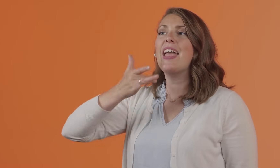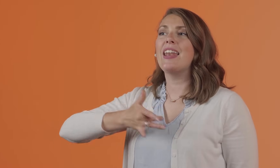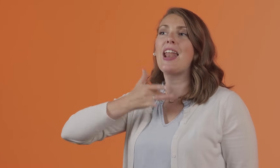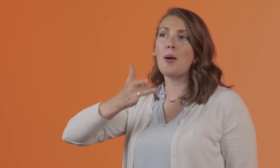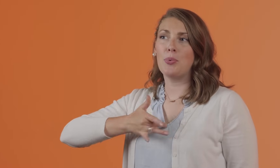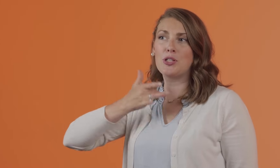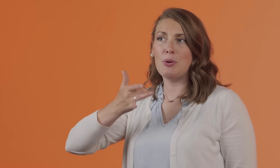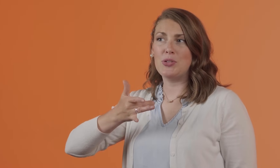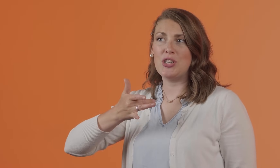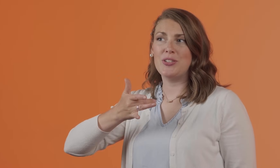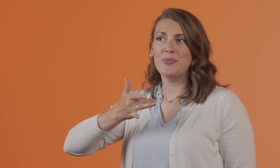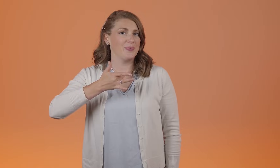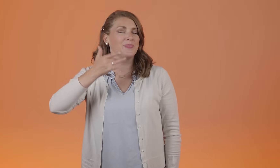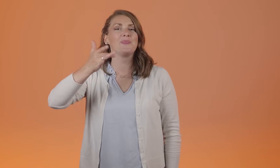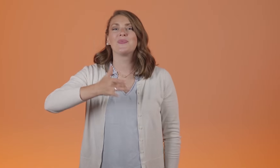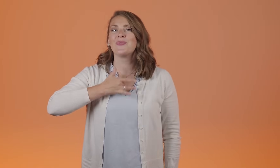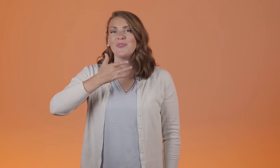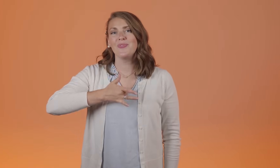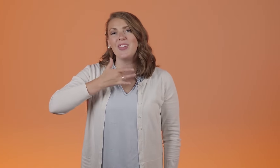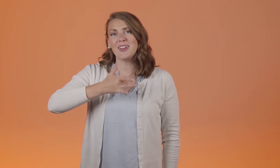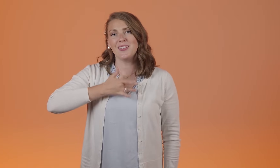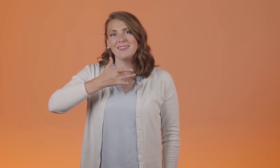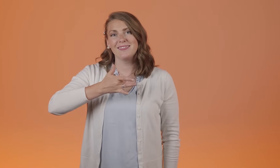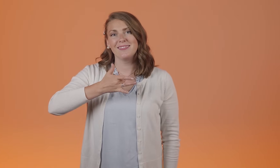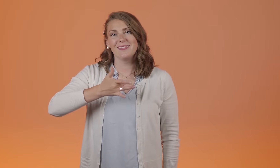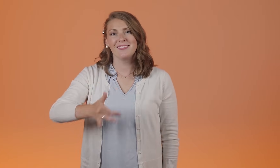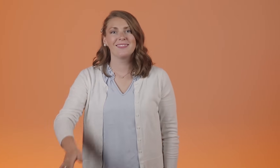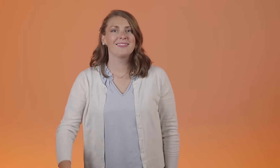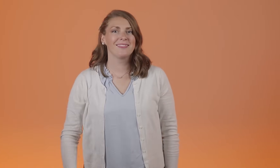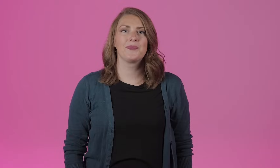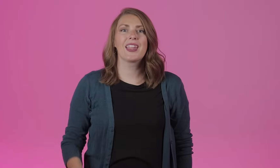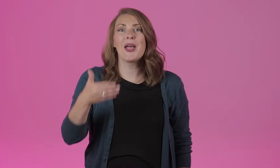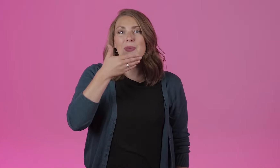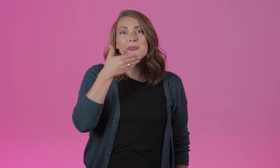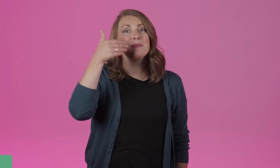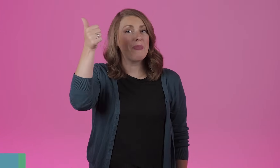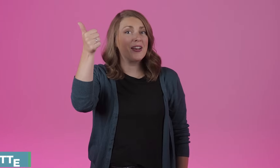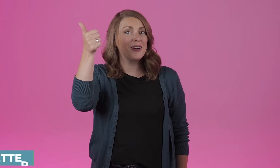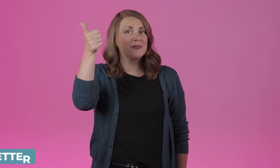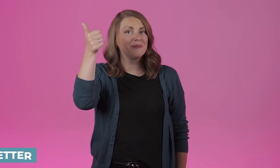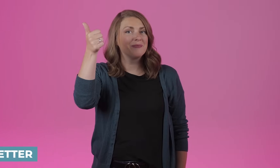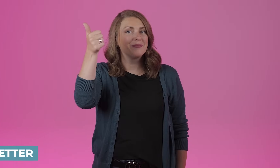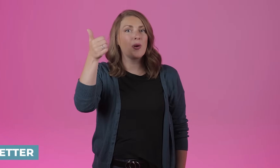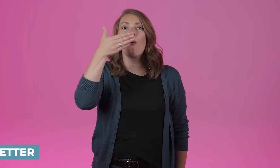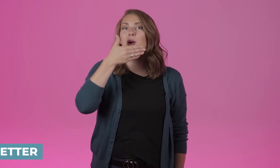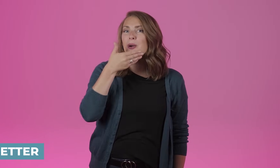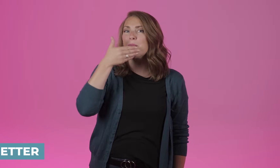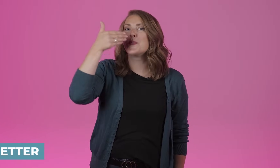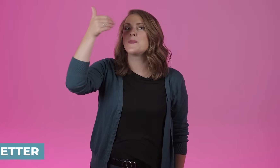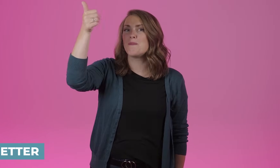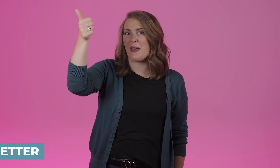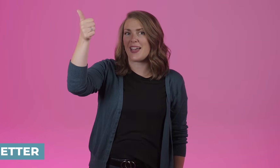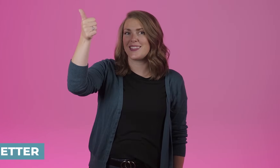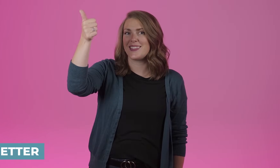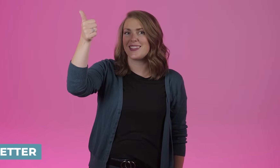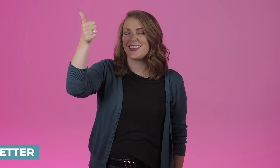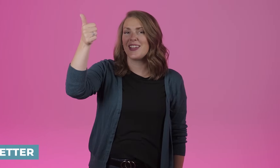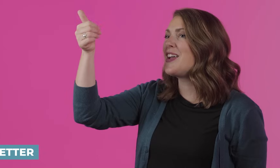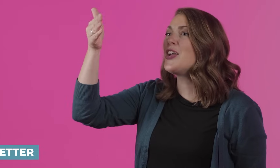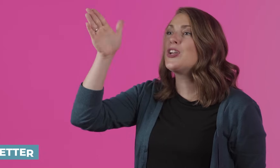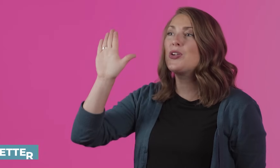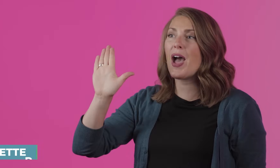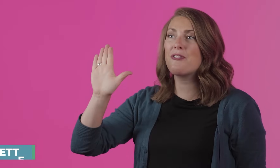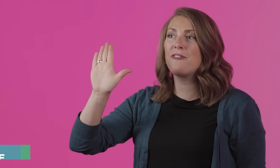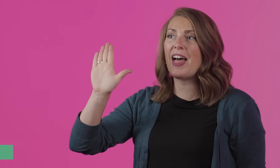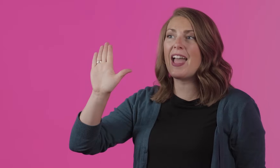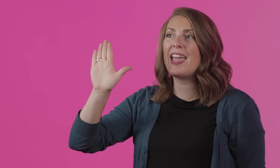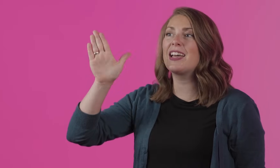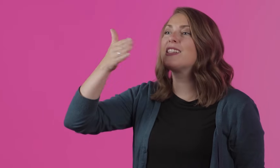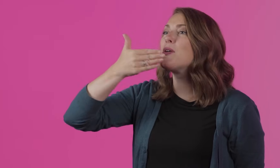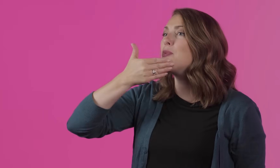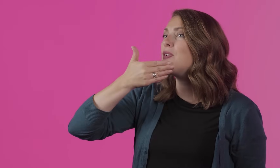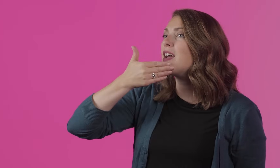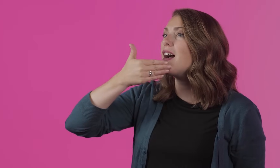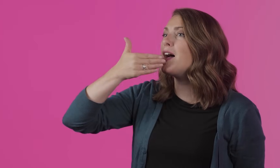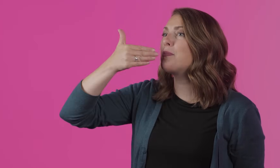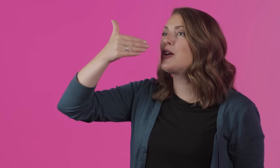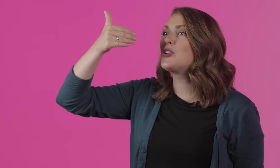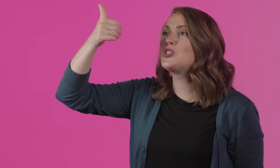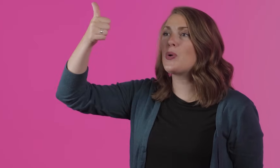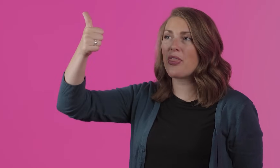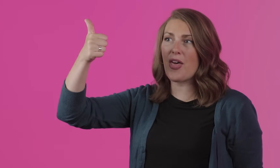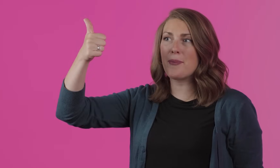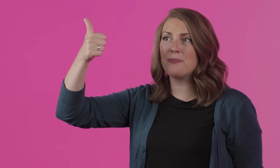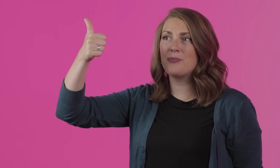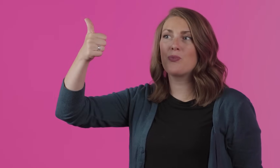in an upwards motion 'feel.' 'Better or best,' you have a flat hand moving up to a thumb